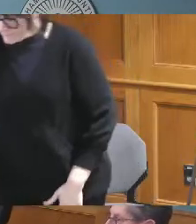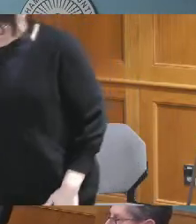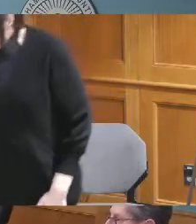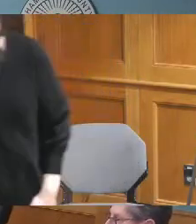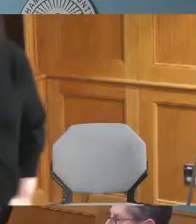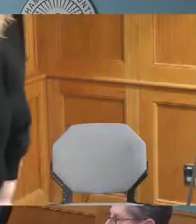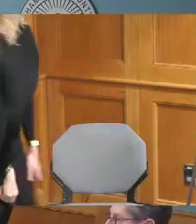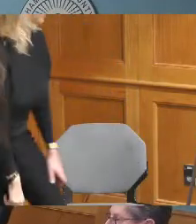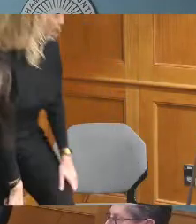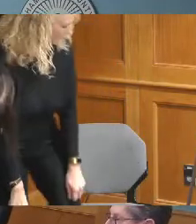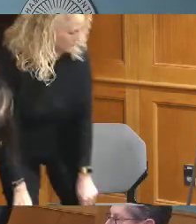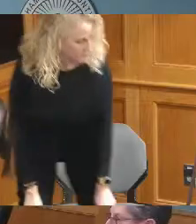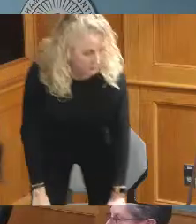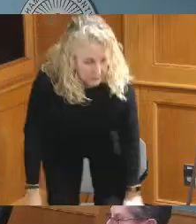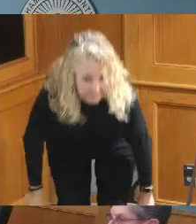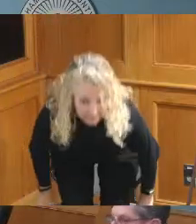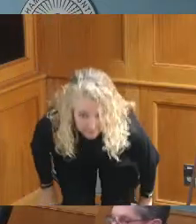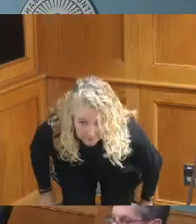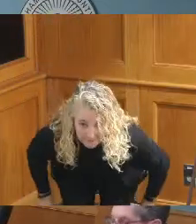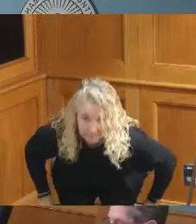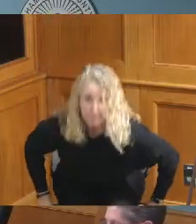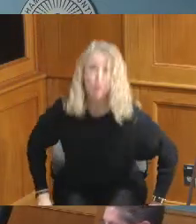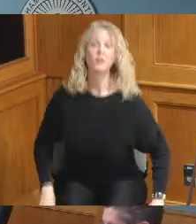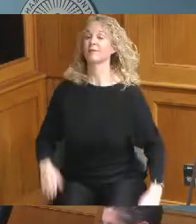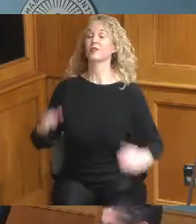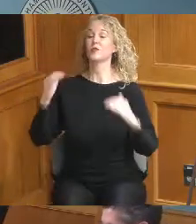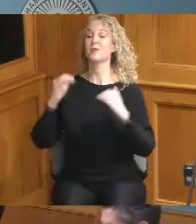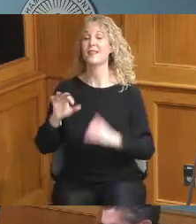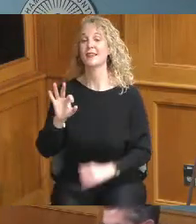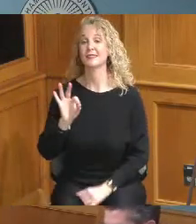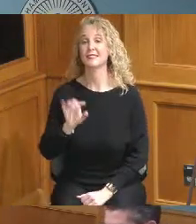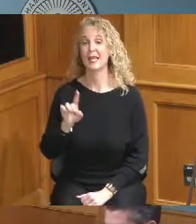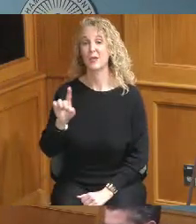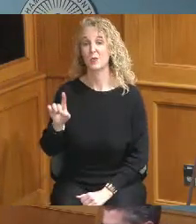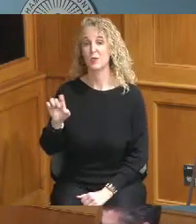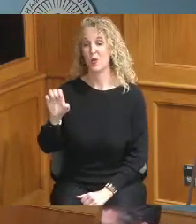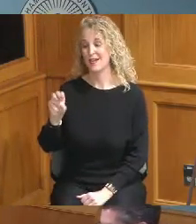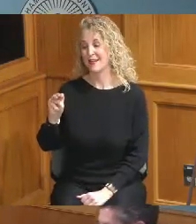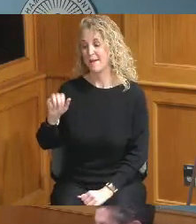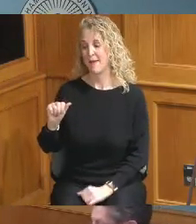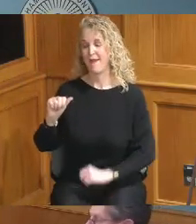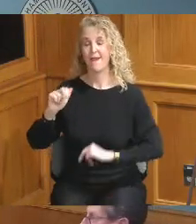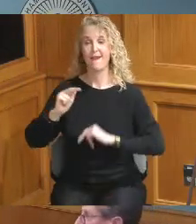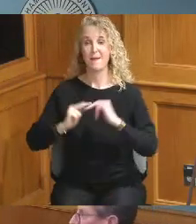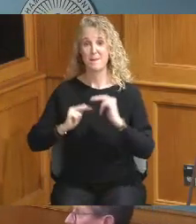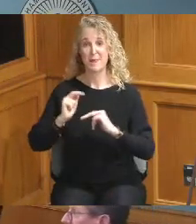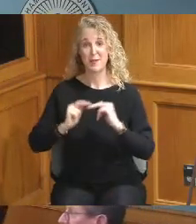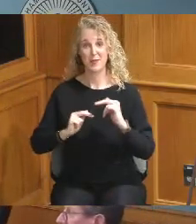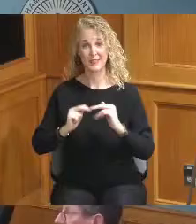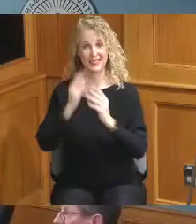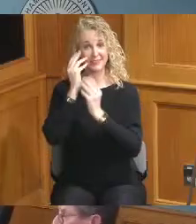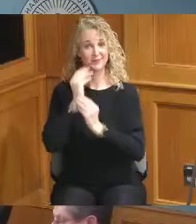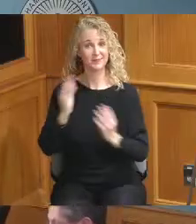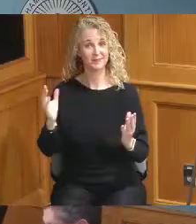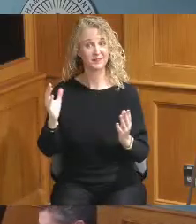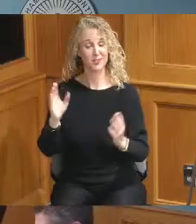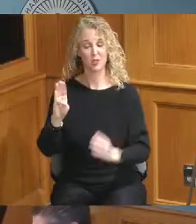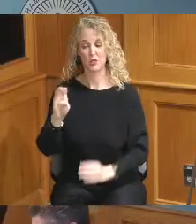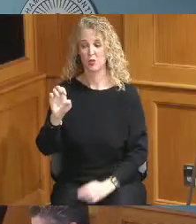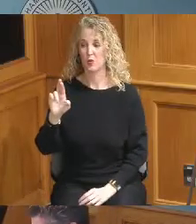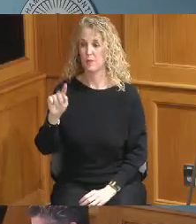is the 911 EMA building update so there's Bert Watts with County facilities and Reika ther is